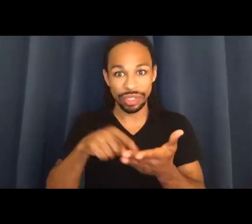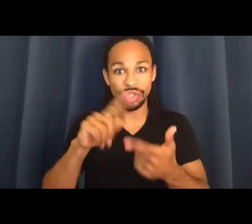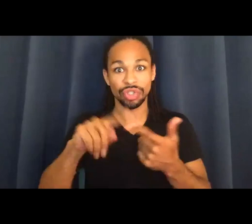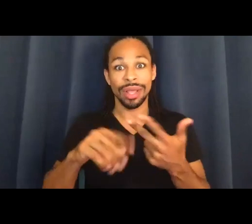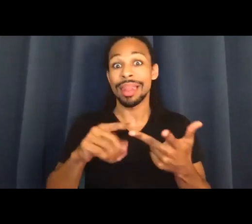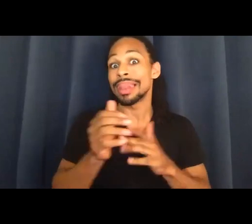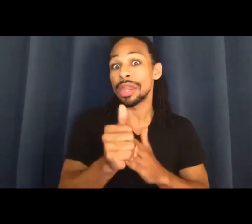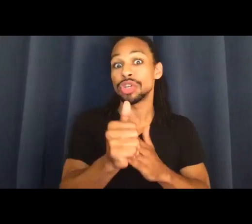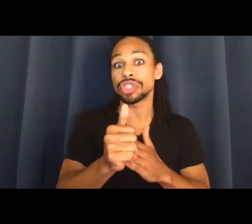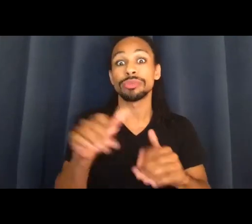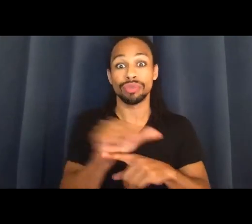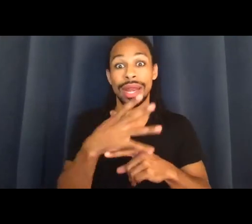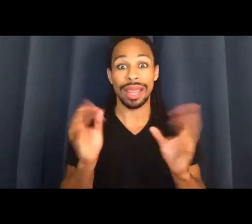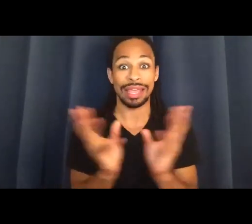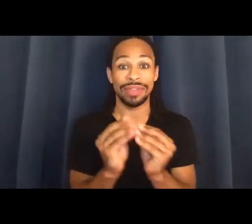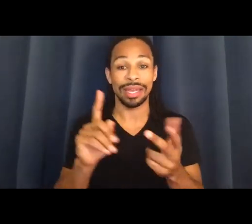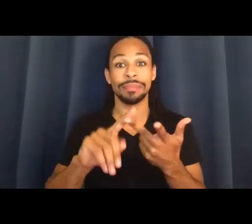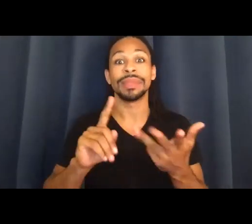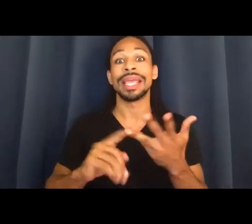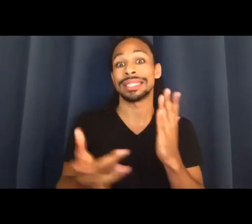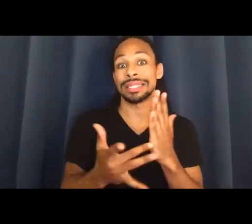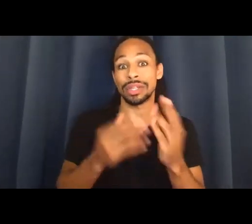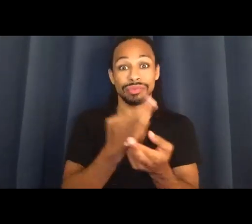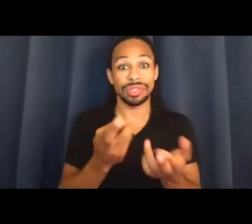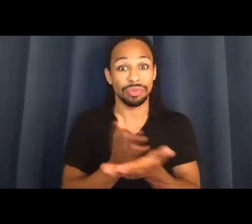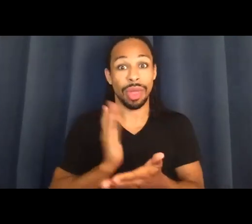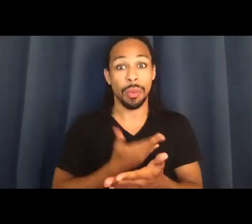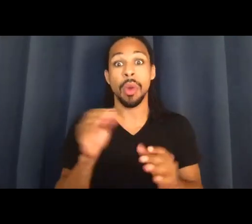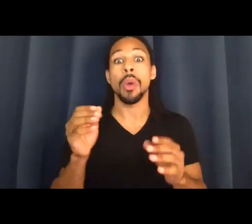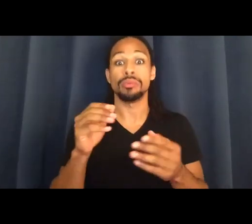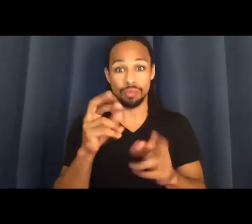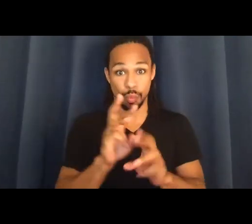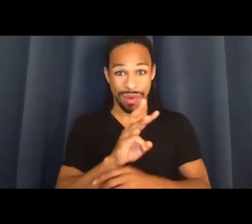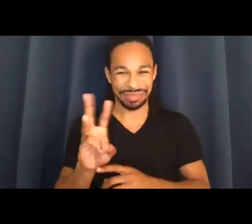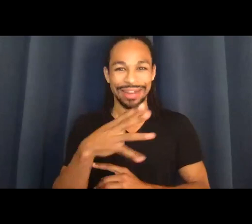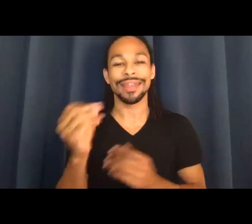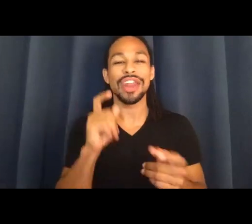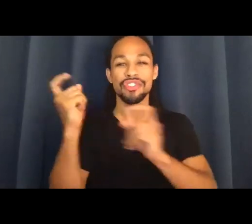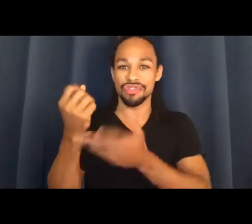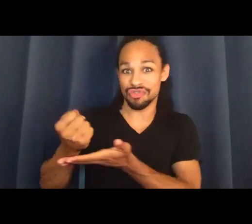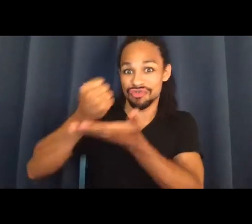and convening, technological resources and grant making, all to empower damages makers and